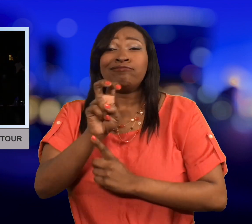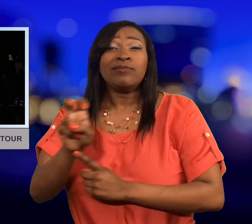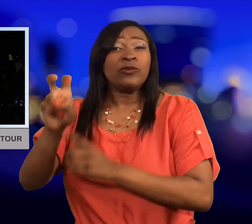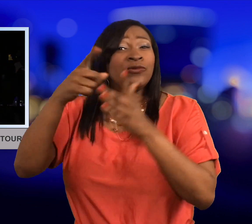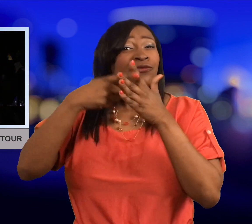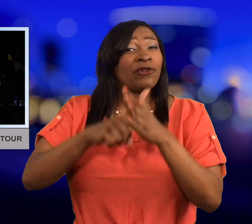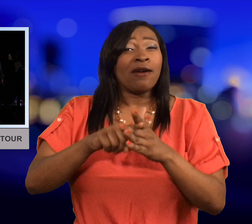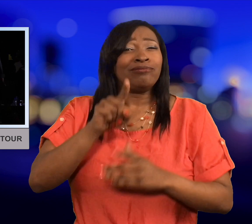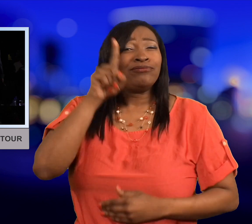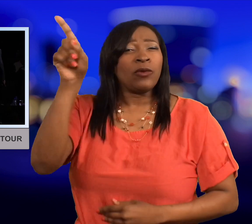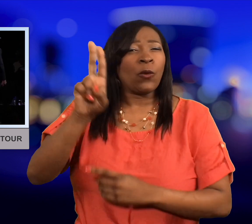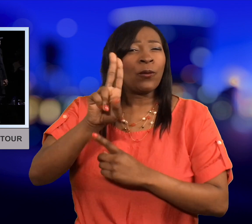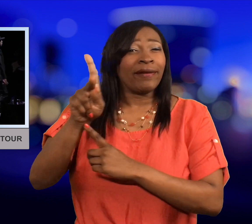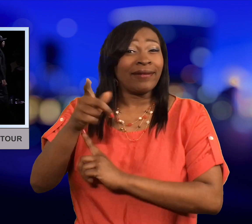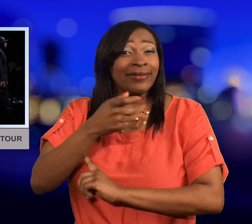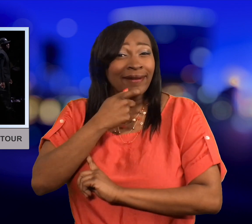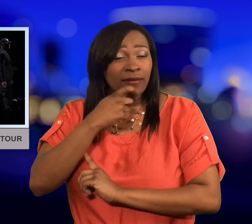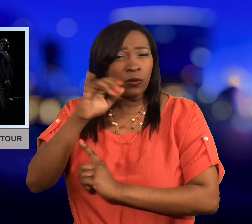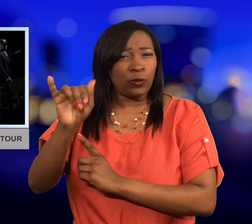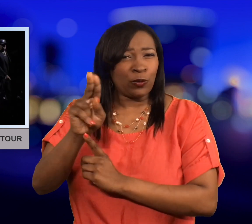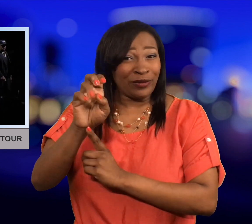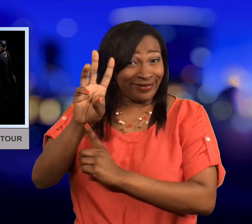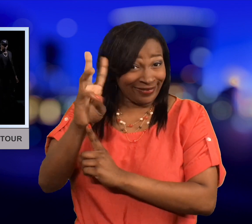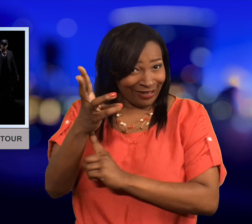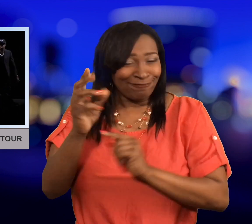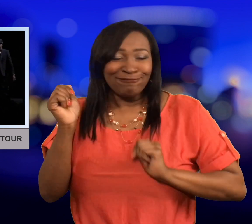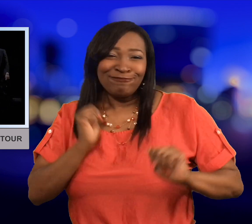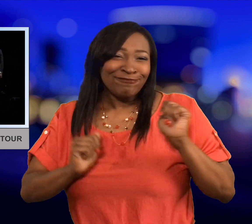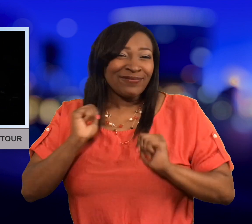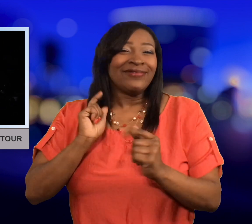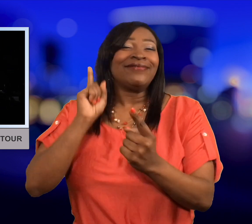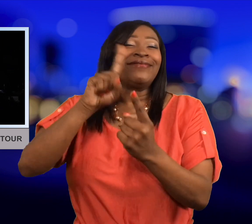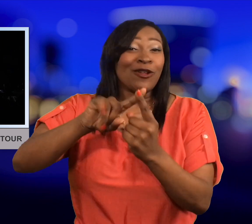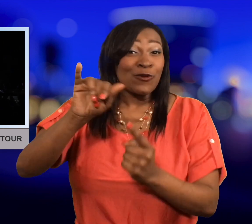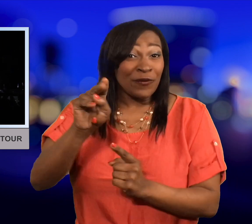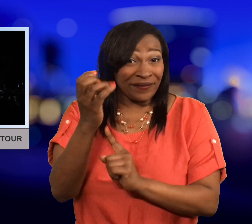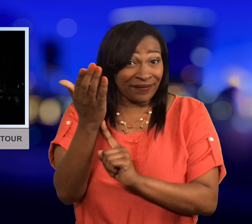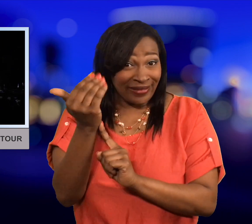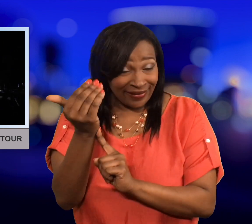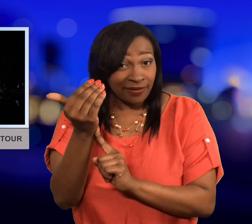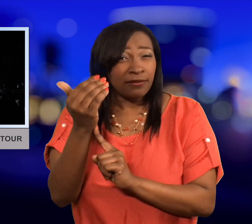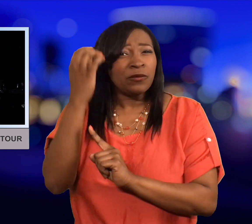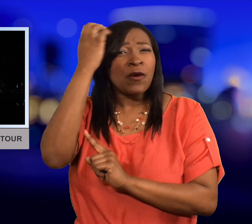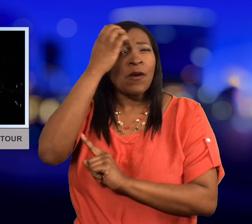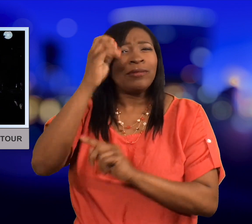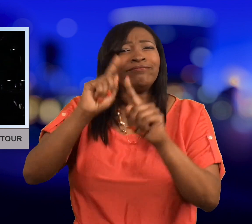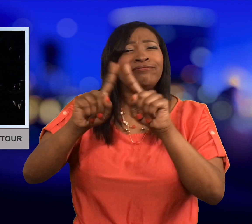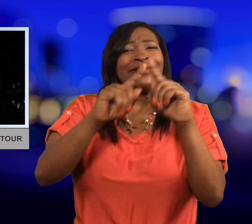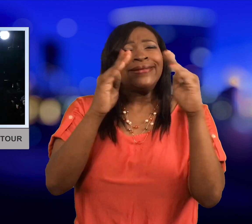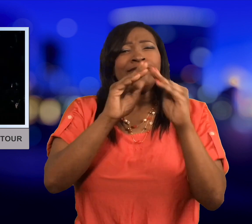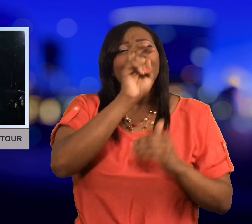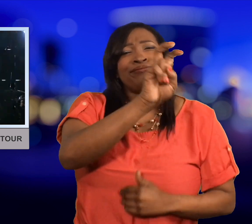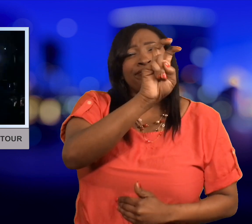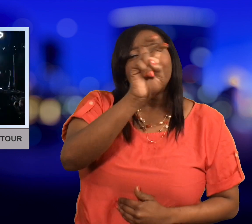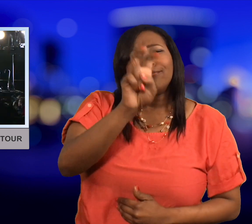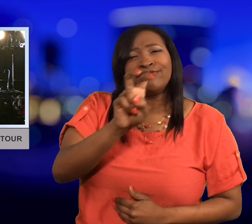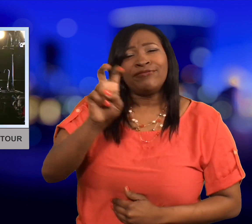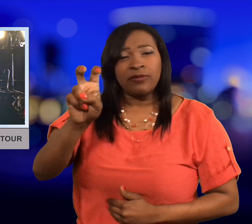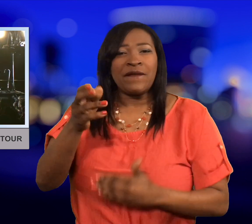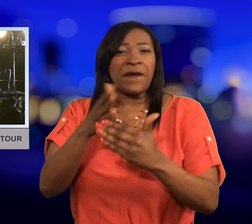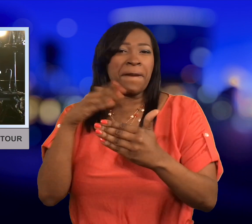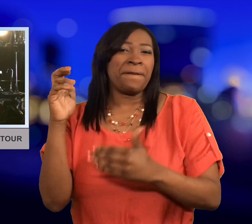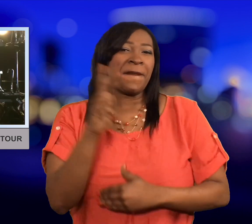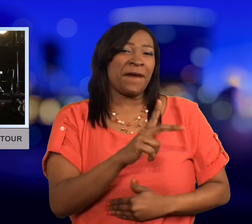It begins June 6 in Cardiff, United Kingdom and continues through 15 European cities before